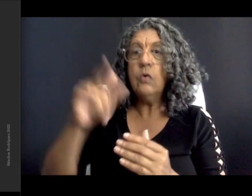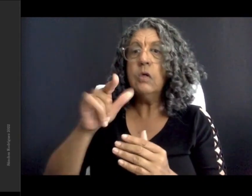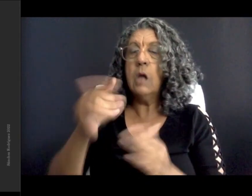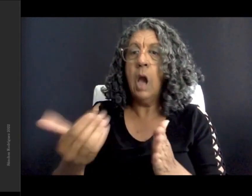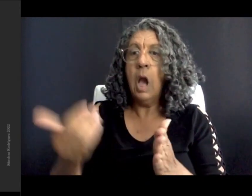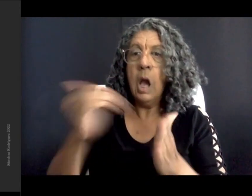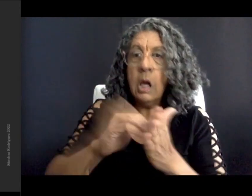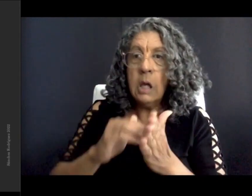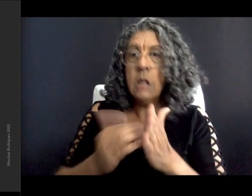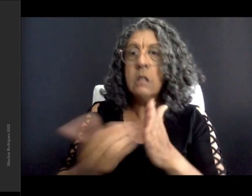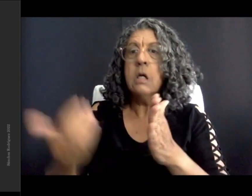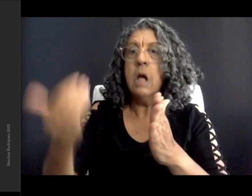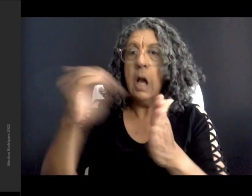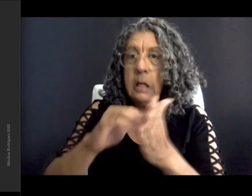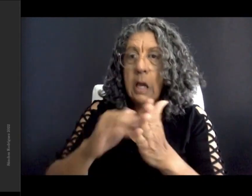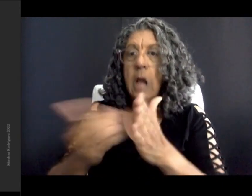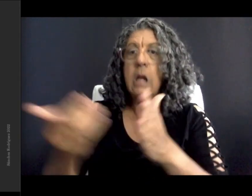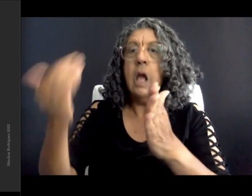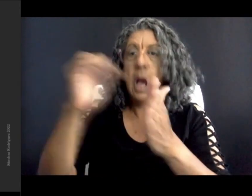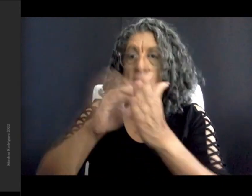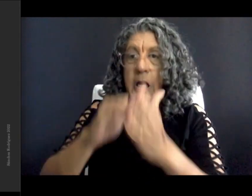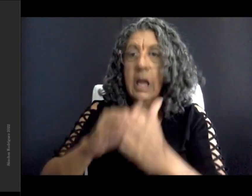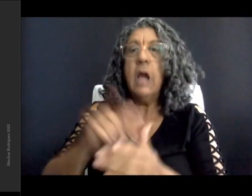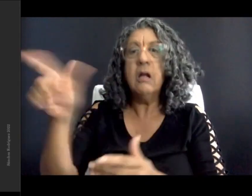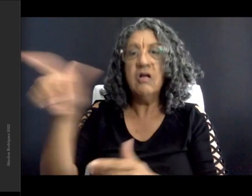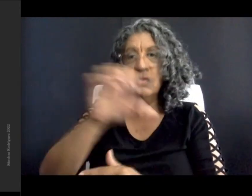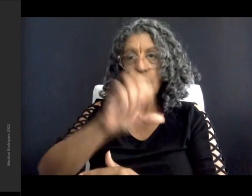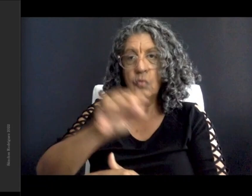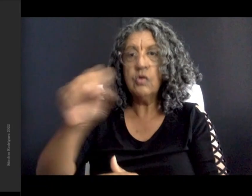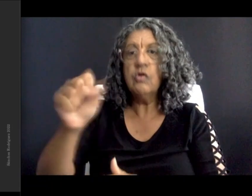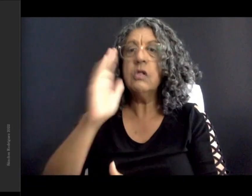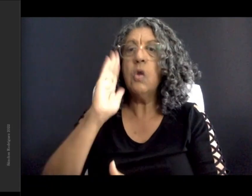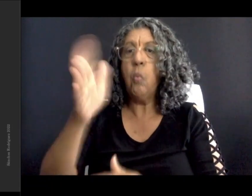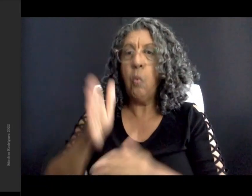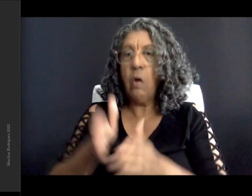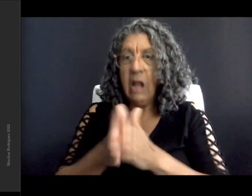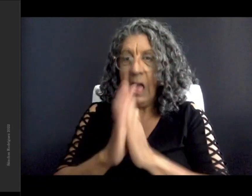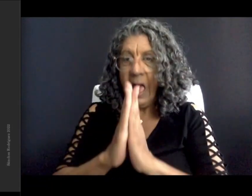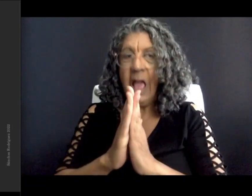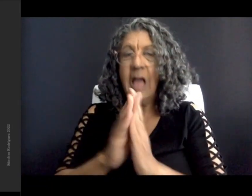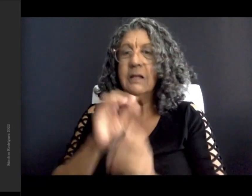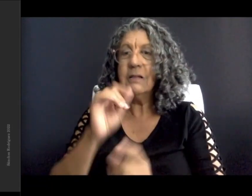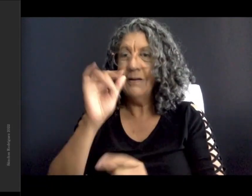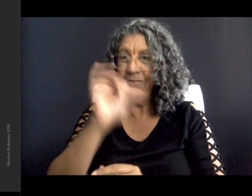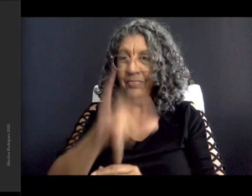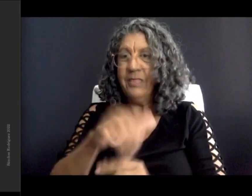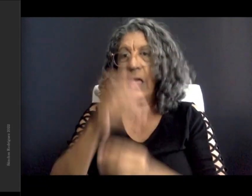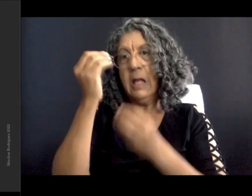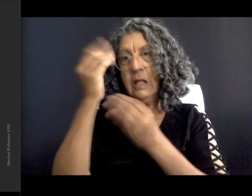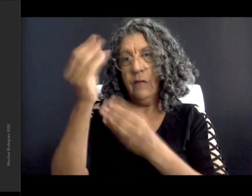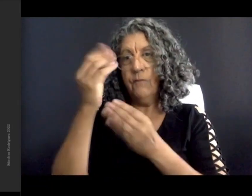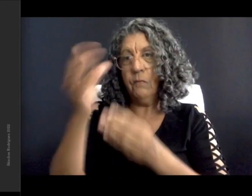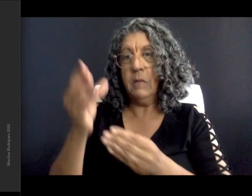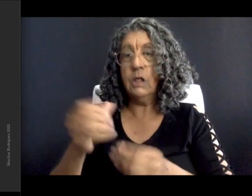future you're going to need to do this over and over again because they will continuously ask